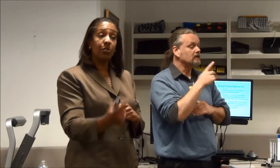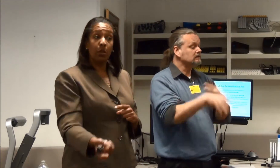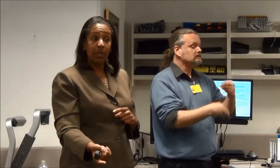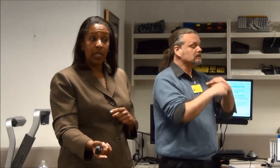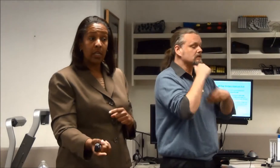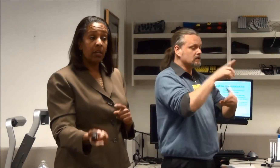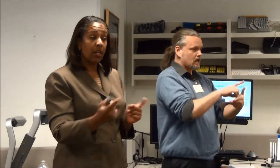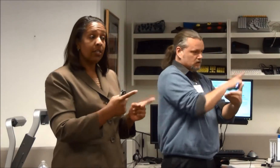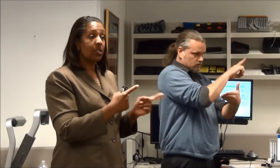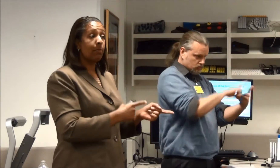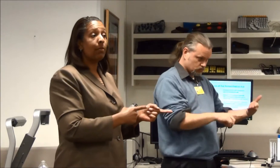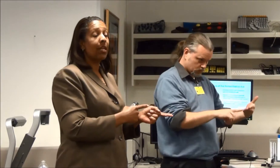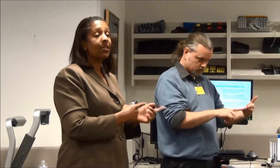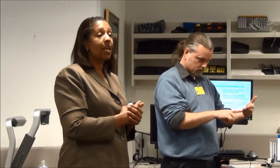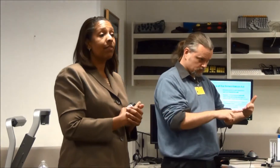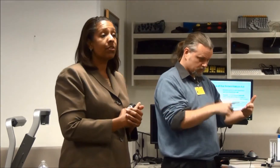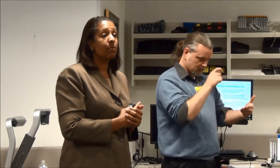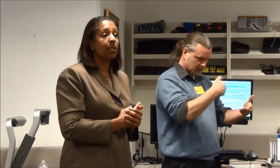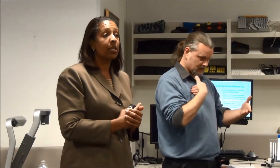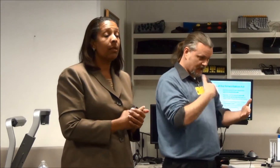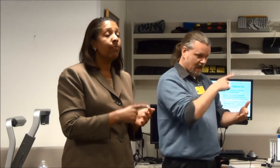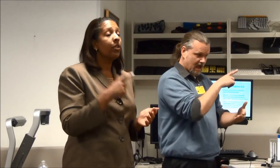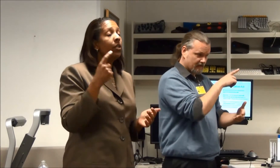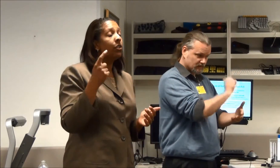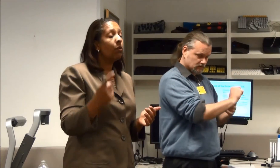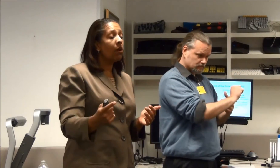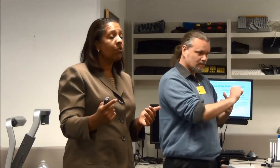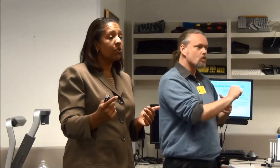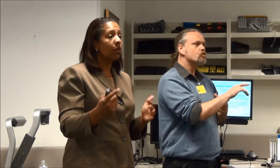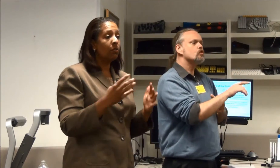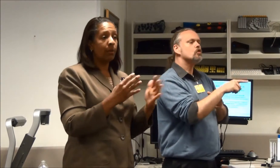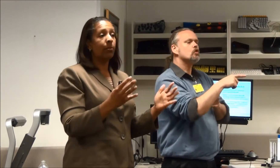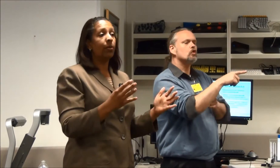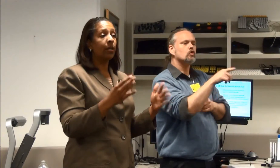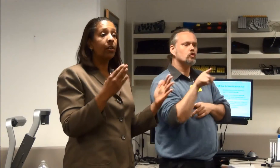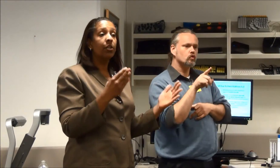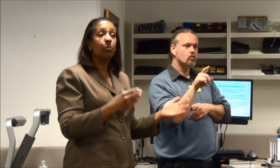discriminating against somebody because they have a disability, you also, employer, you